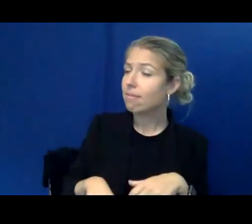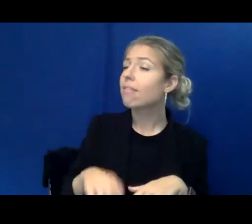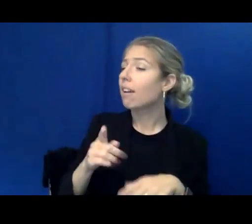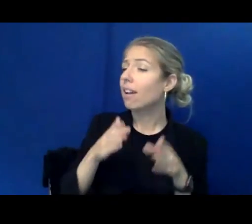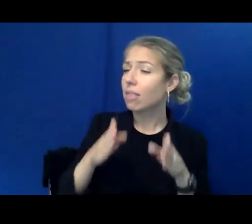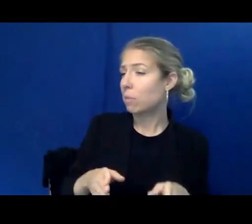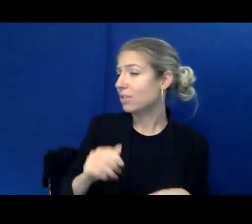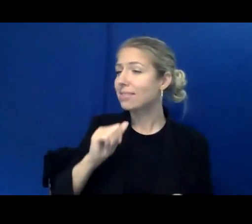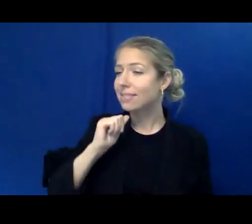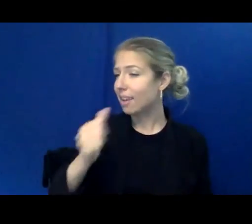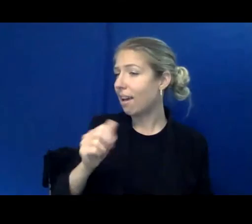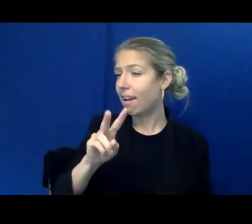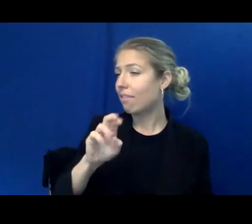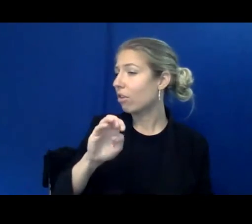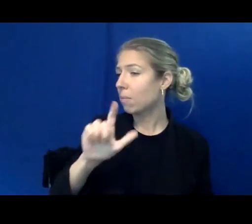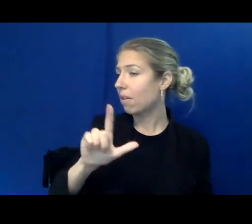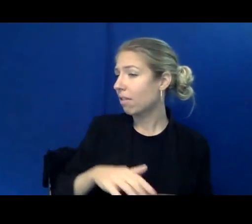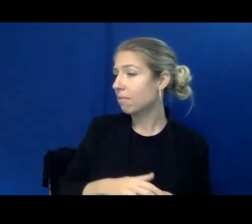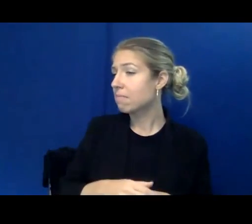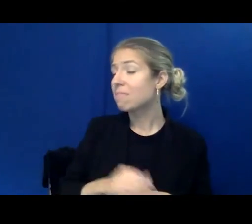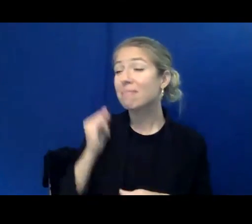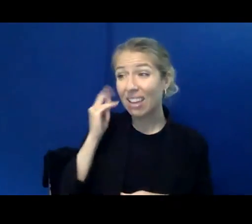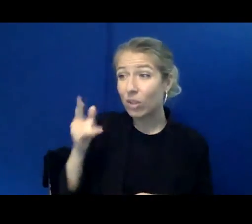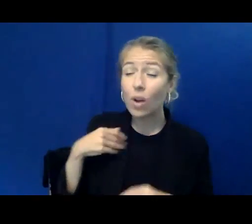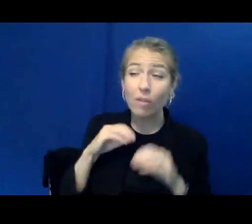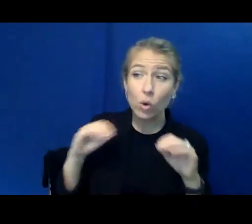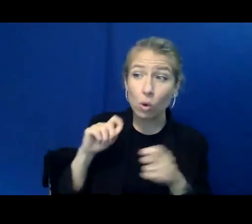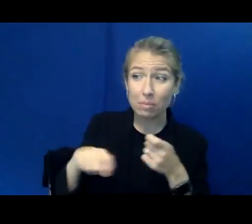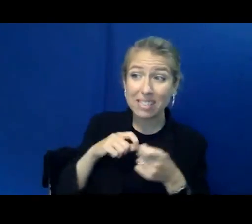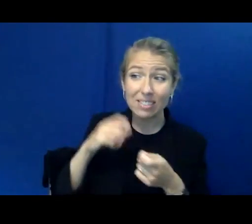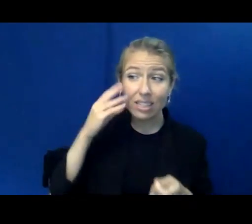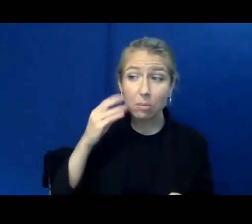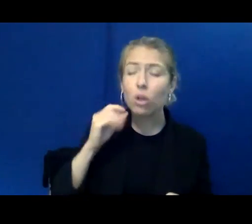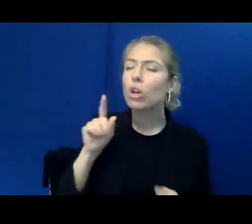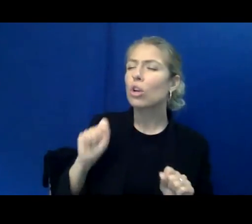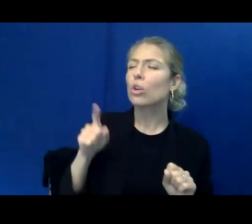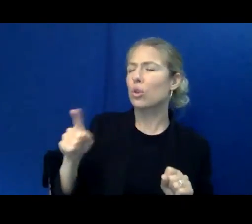If you haven't had specific experience, do you have any insights of how you might tackle that?